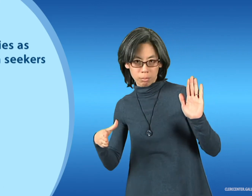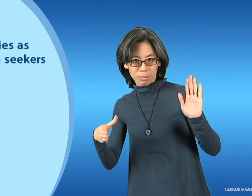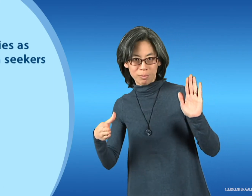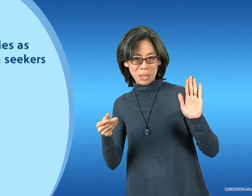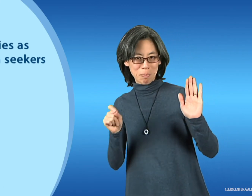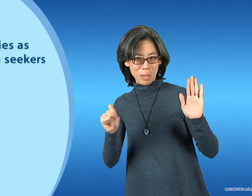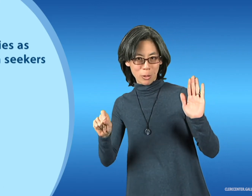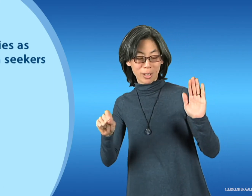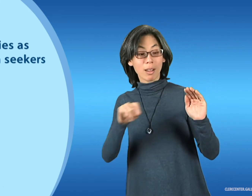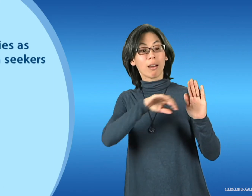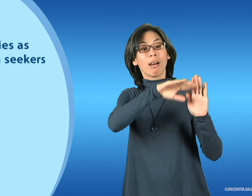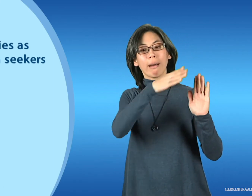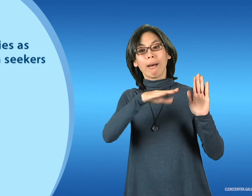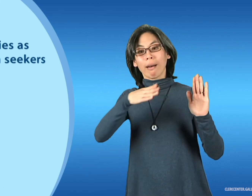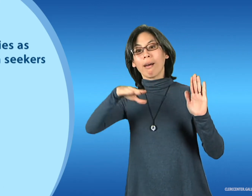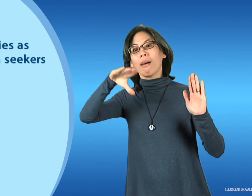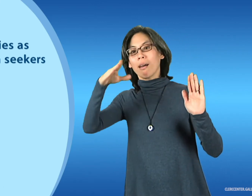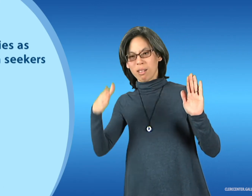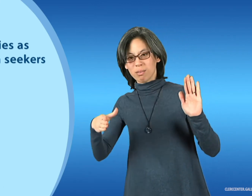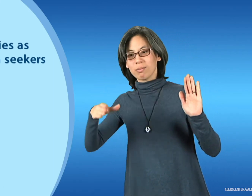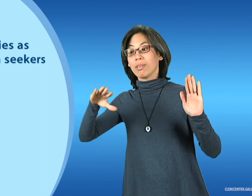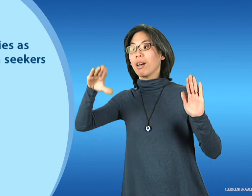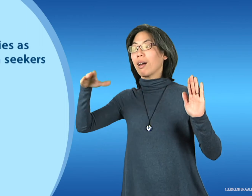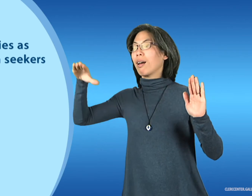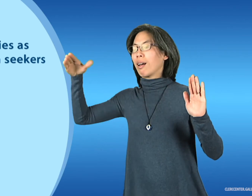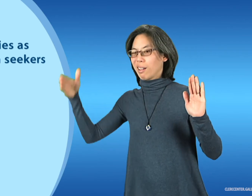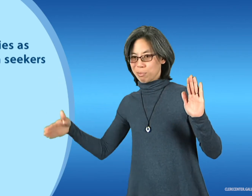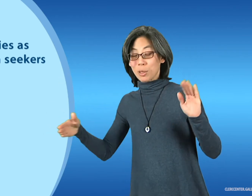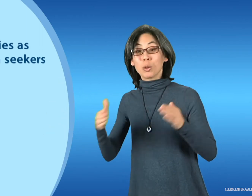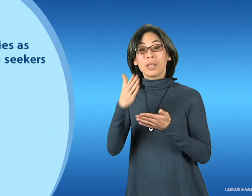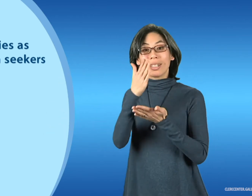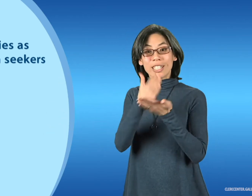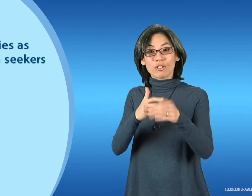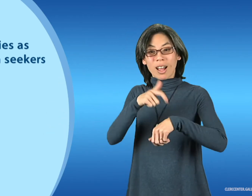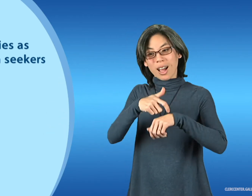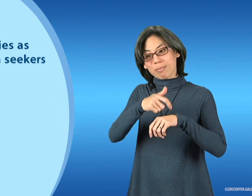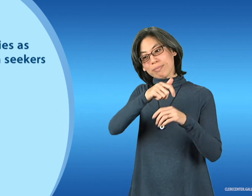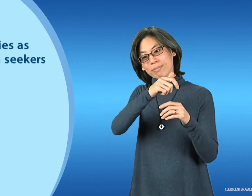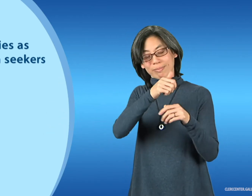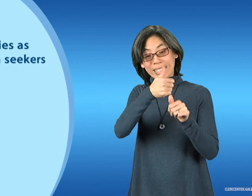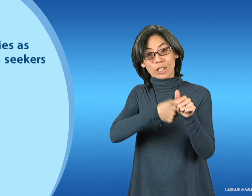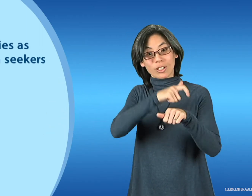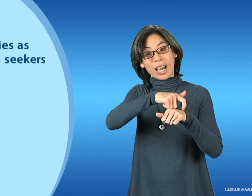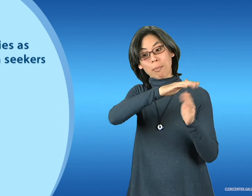at the end of sentences when there's a period, and the baby knows that each time the voice falls,